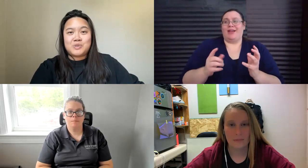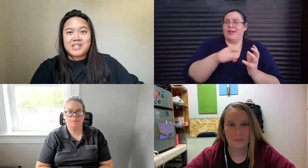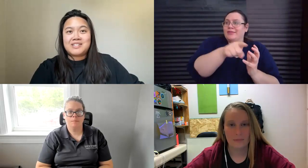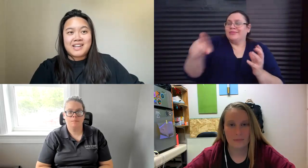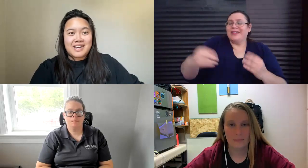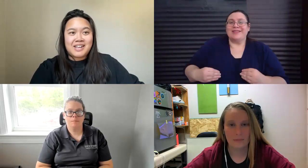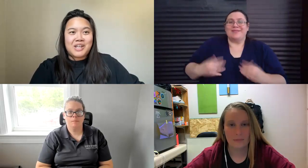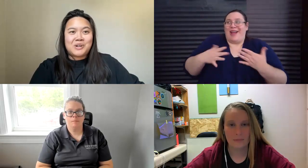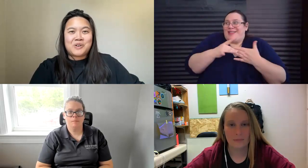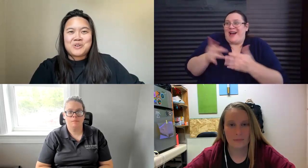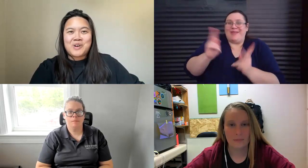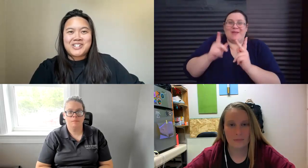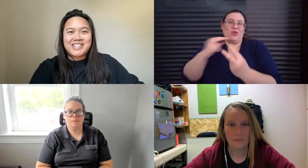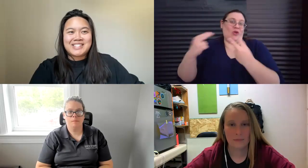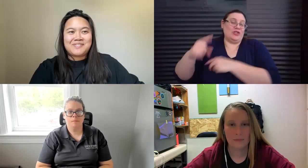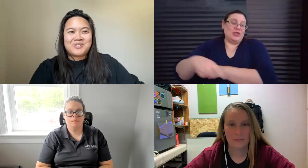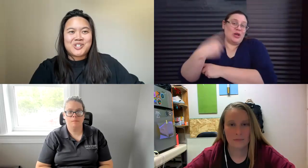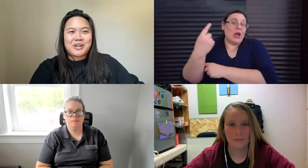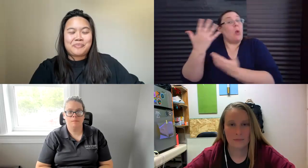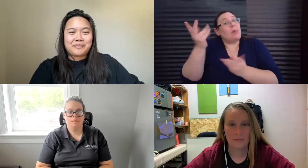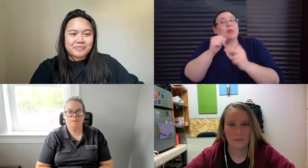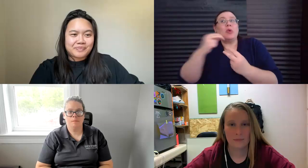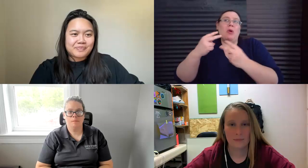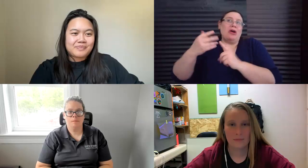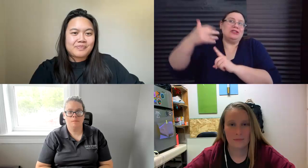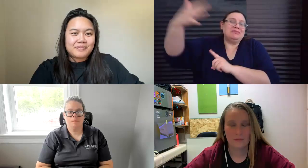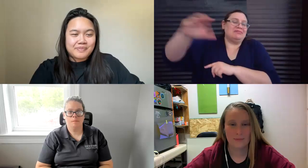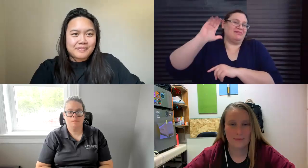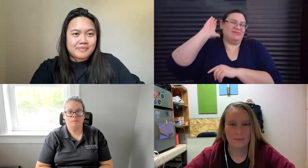tuning in today or if you're watching this in the future.